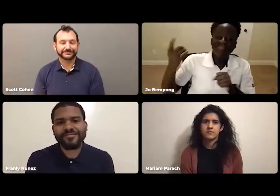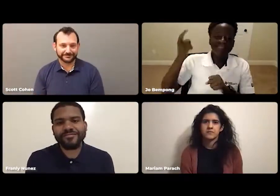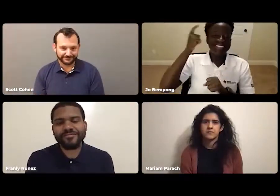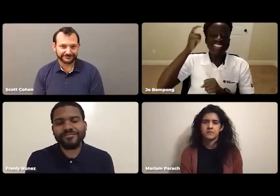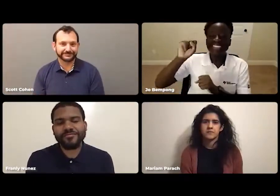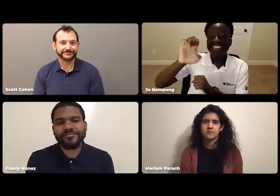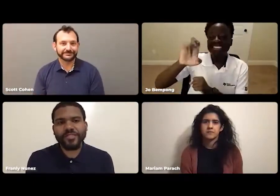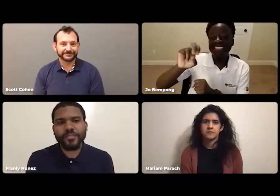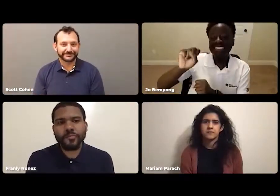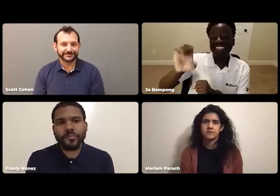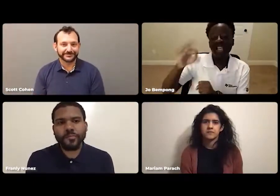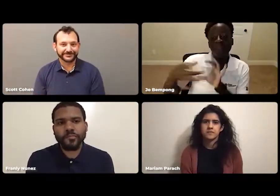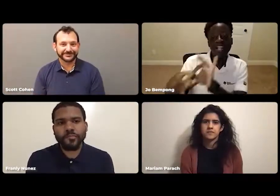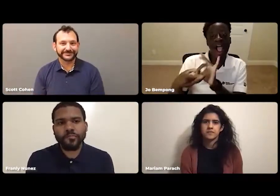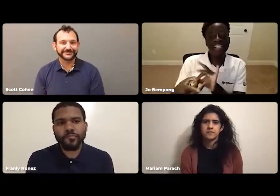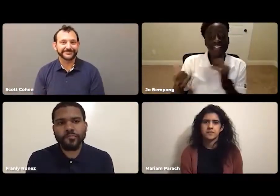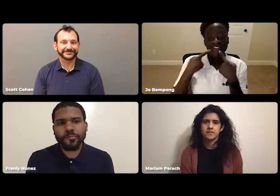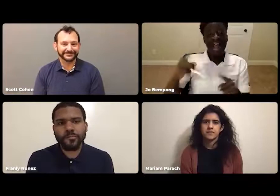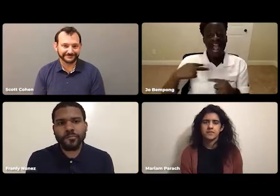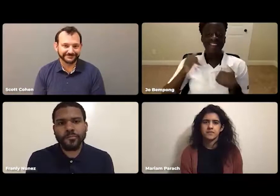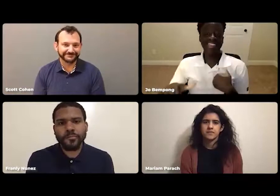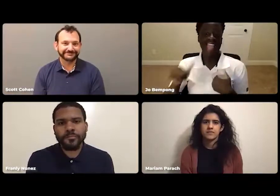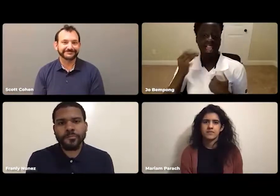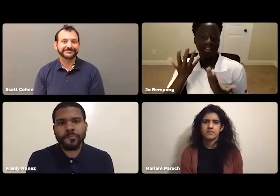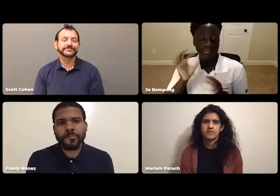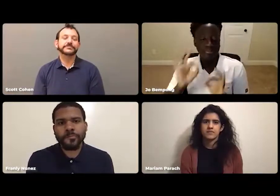Yes, I have that sense of connection.